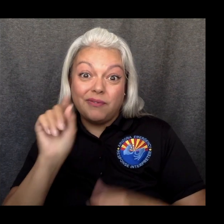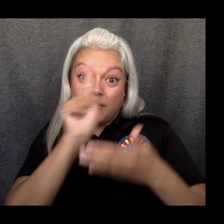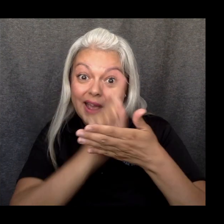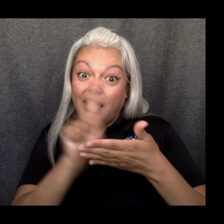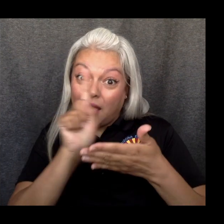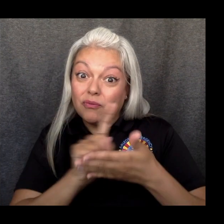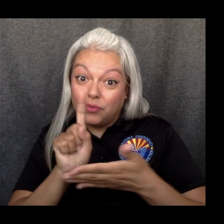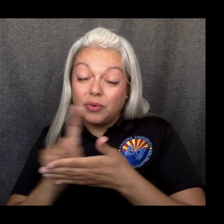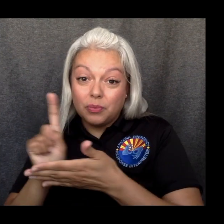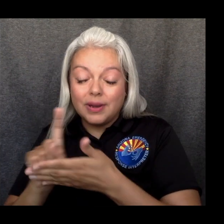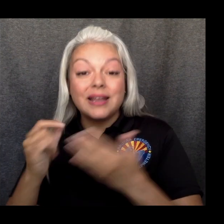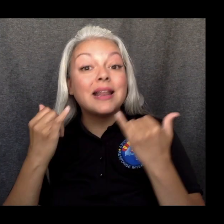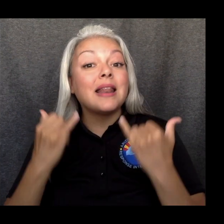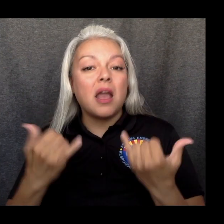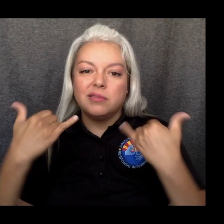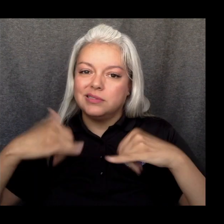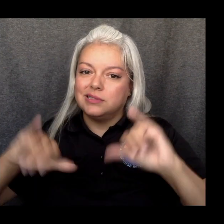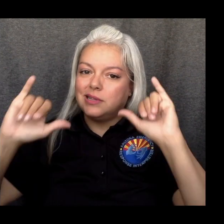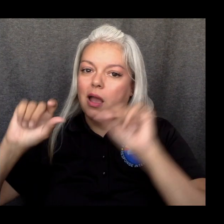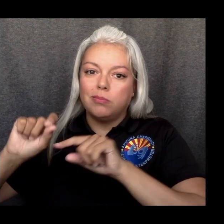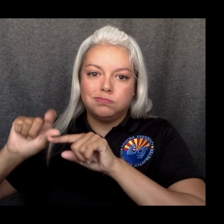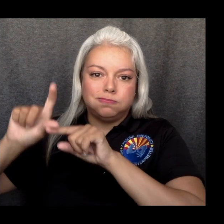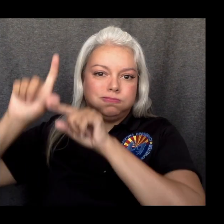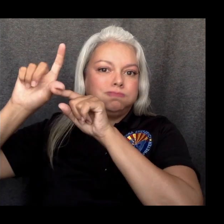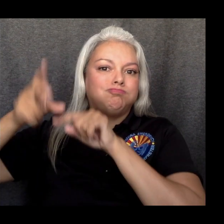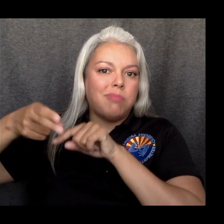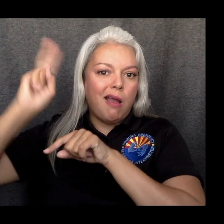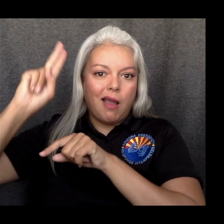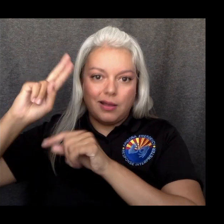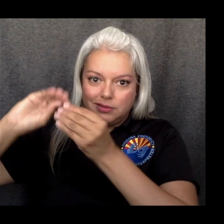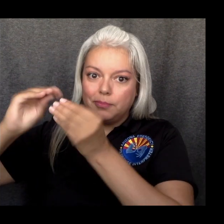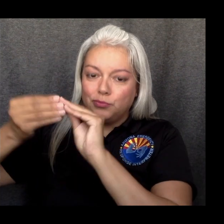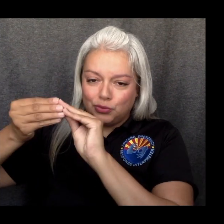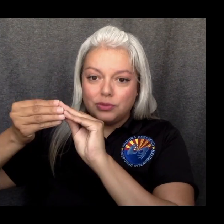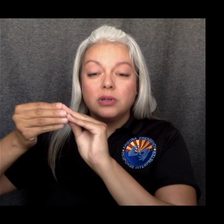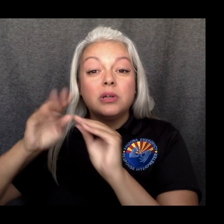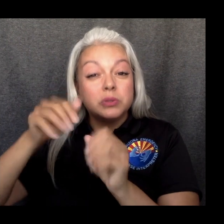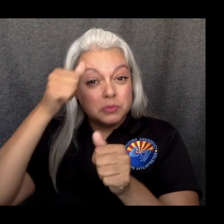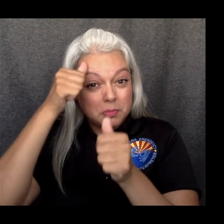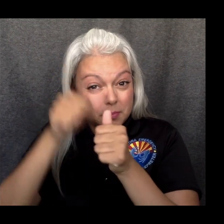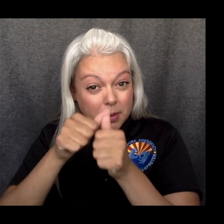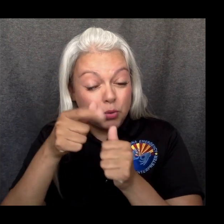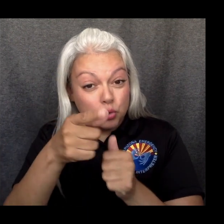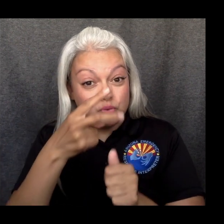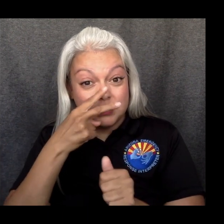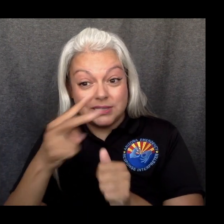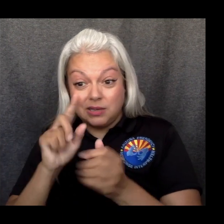Right now we are still at a peak, and I want to remind you that what you see for week 27